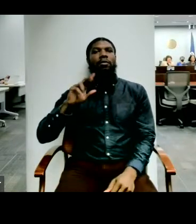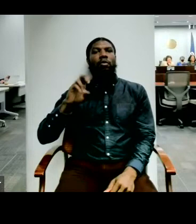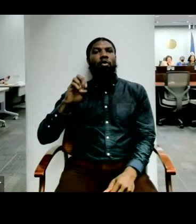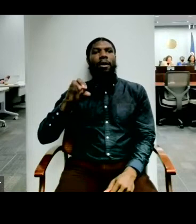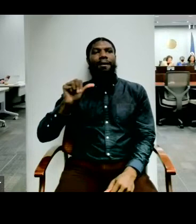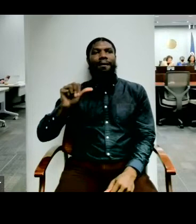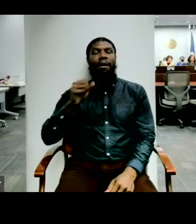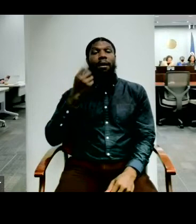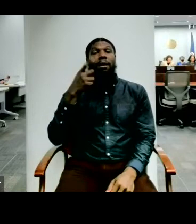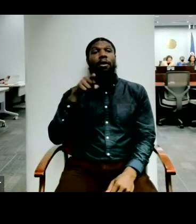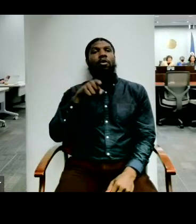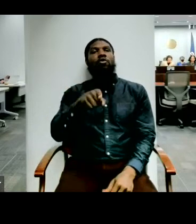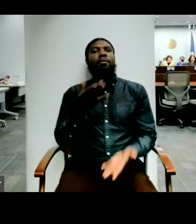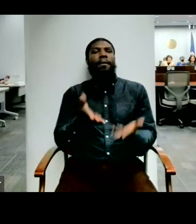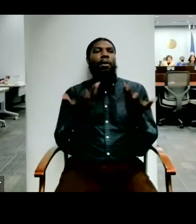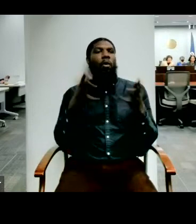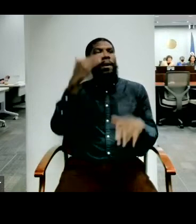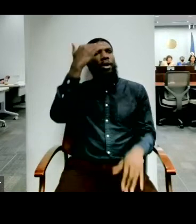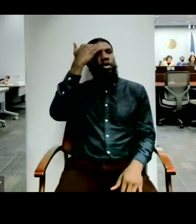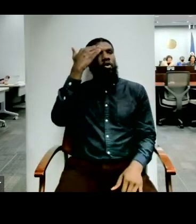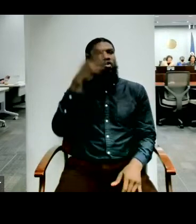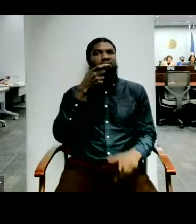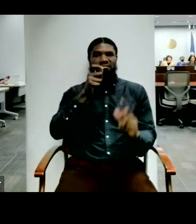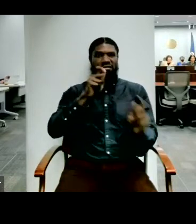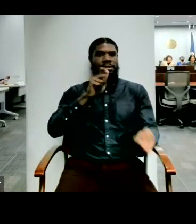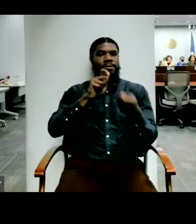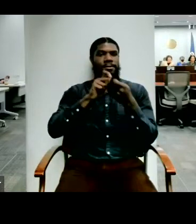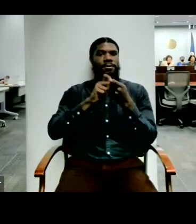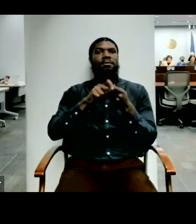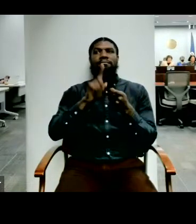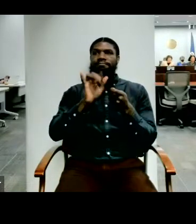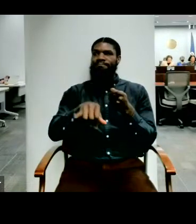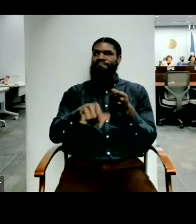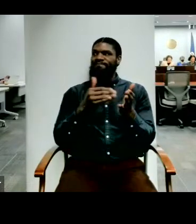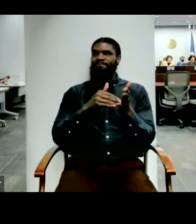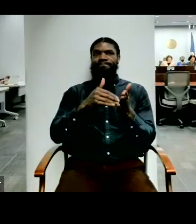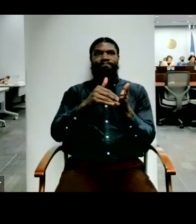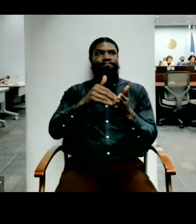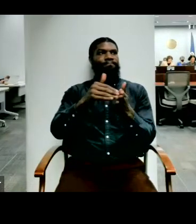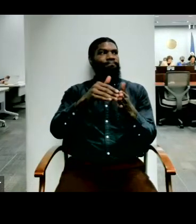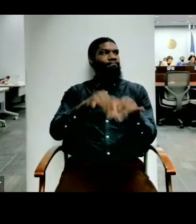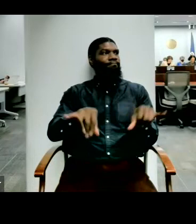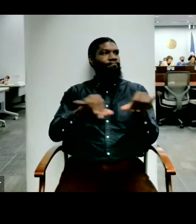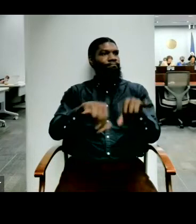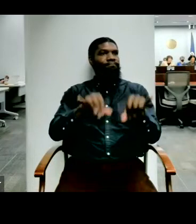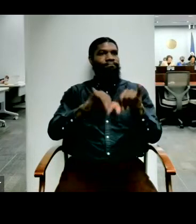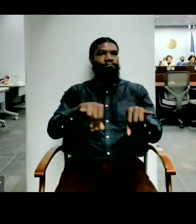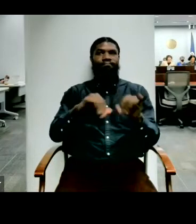you are probably aware that retaliation is the most frequently cited basis for